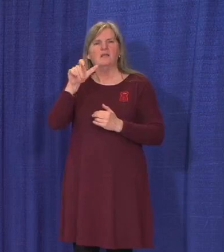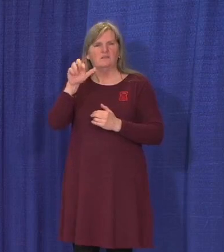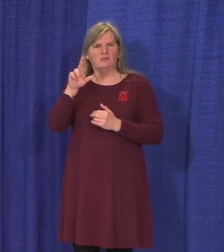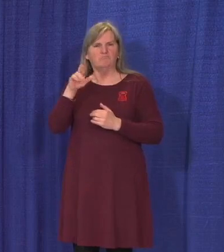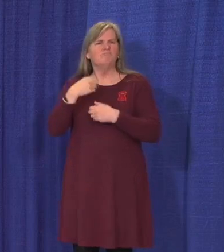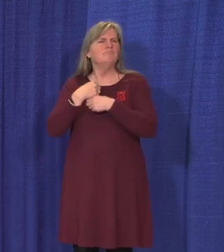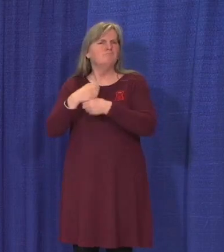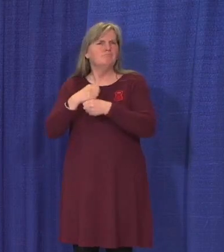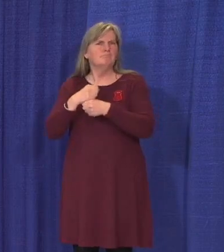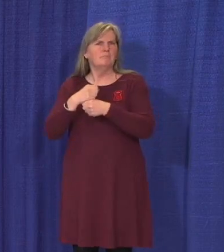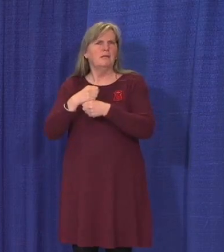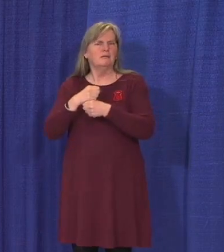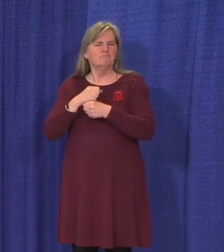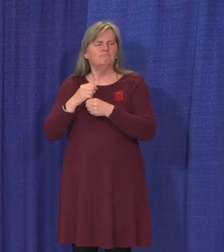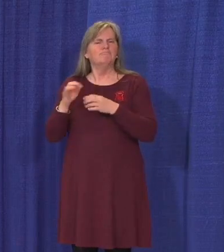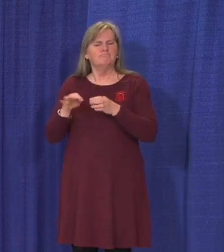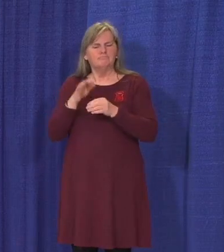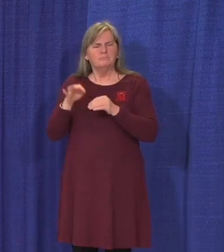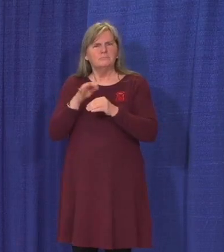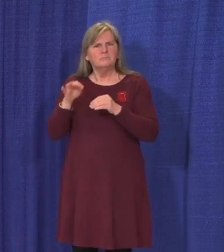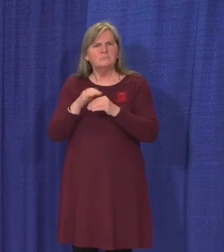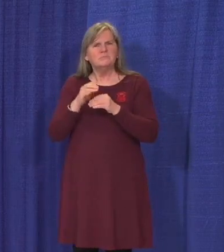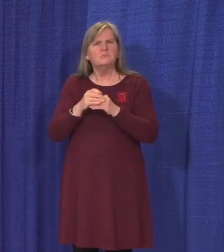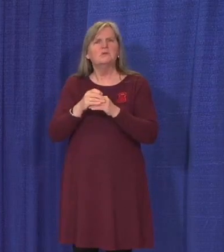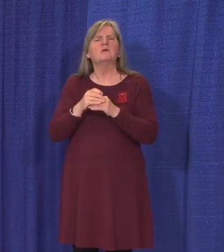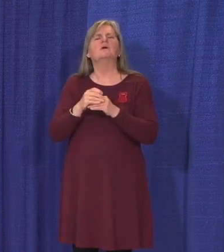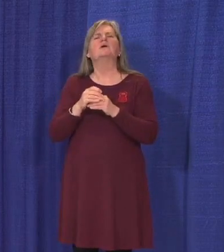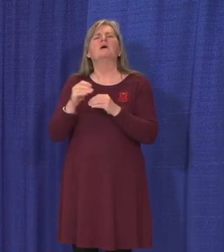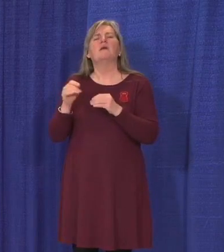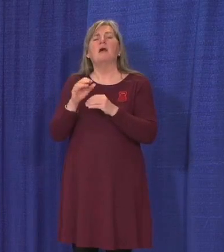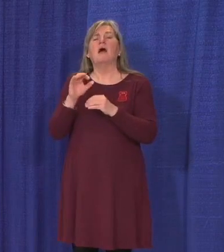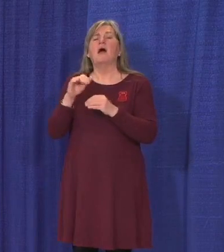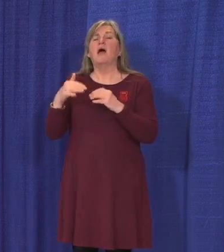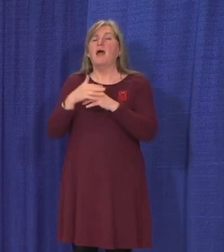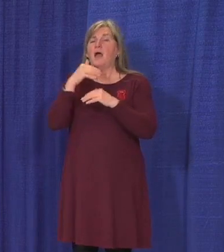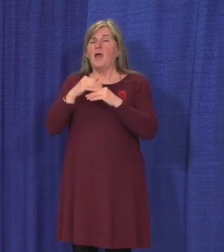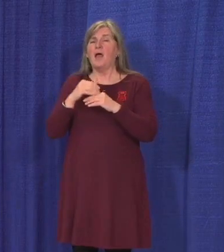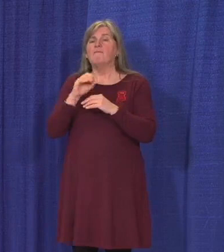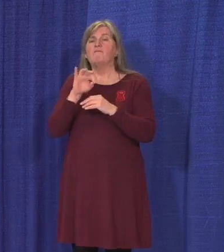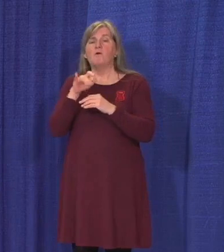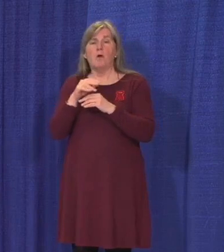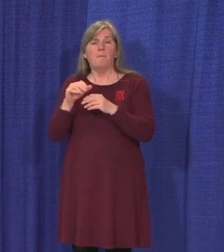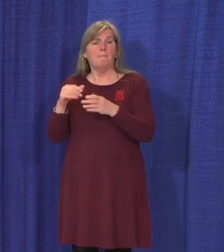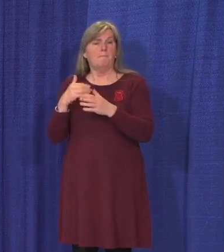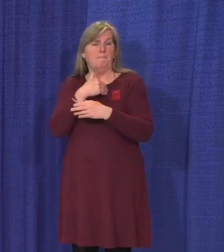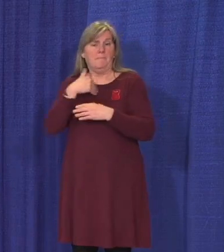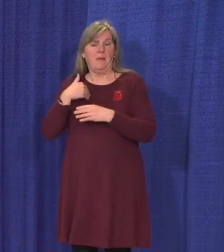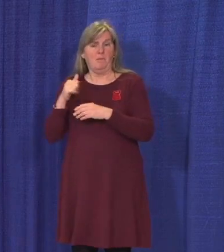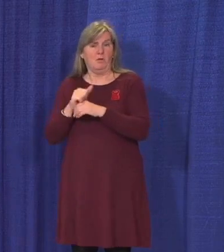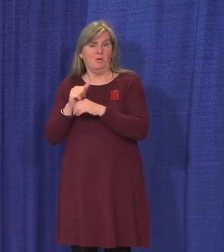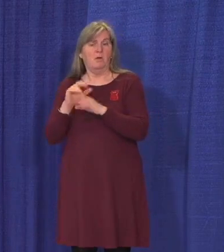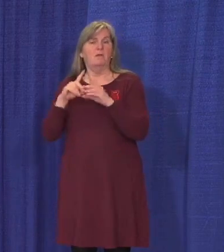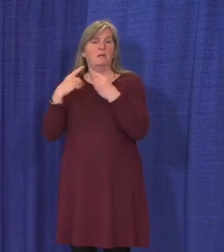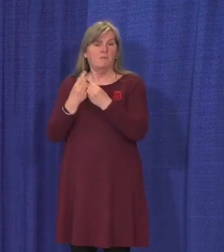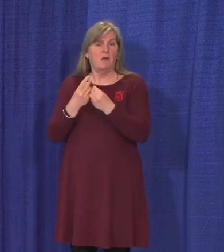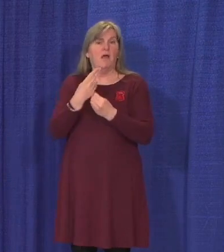stunning red dress pin I'm supporting which is a gift from the Yukon government employee,